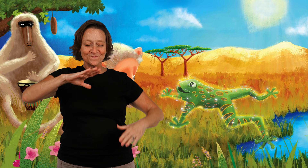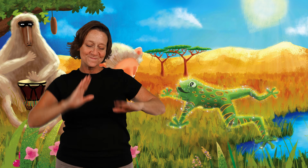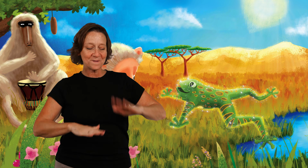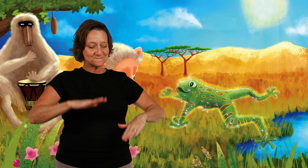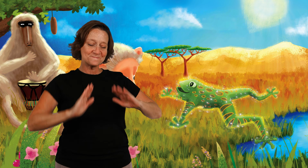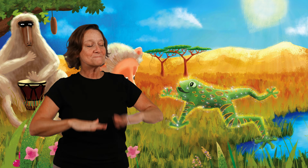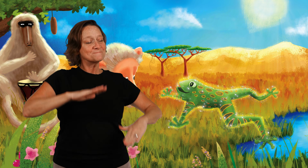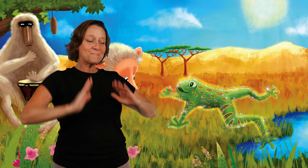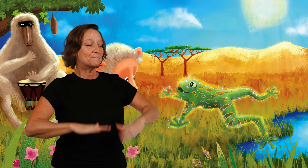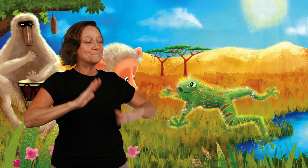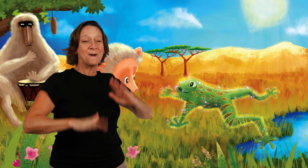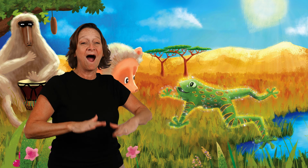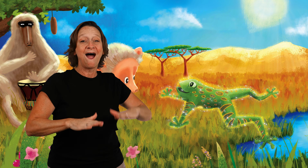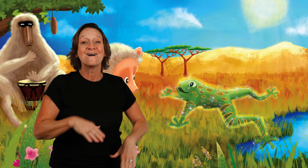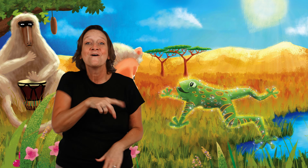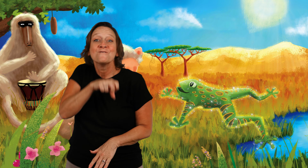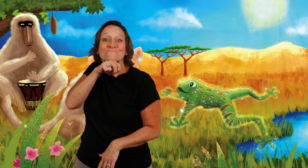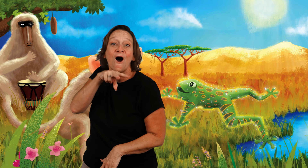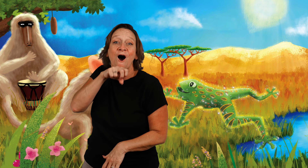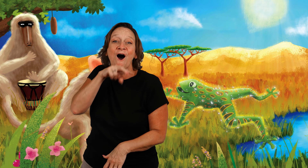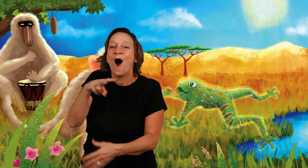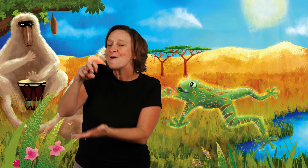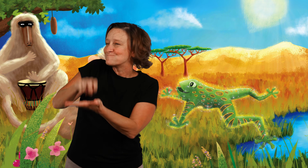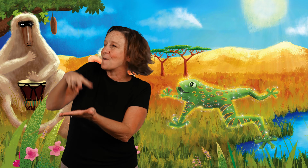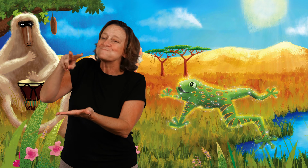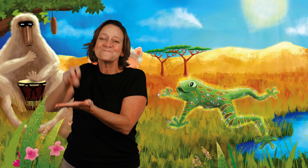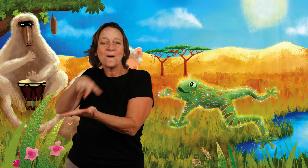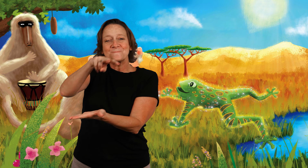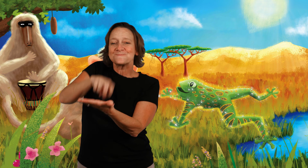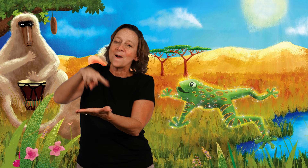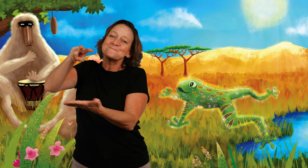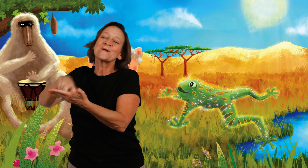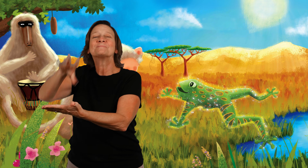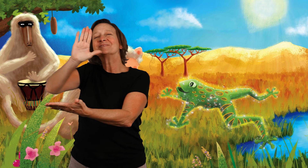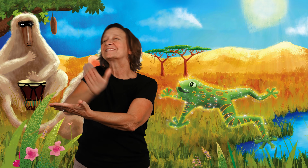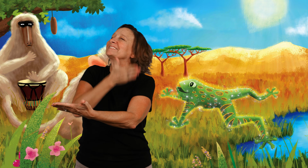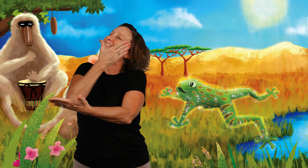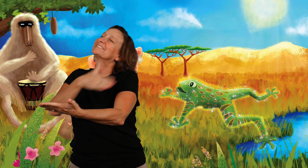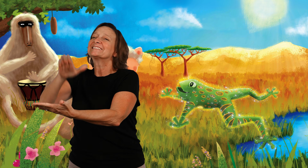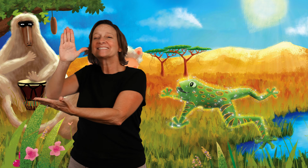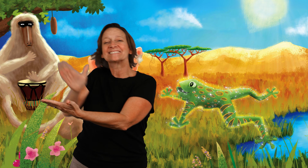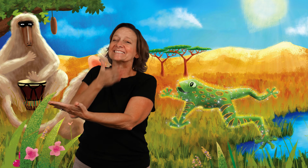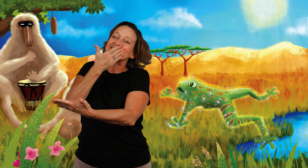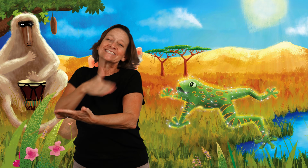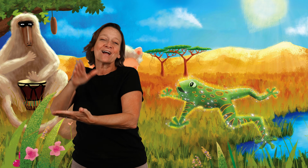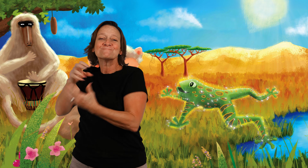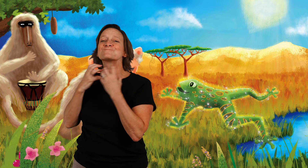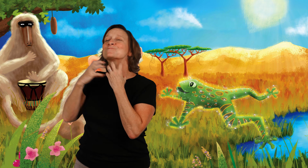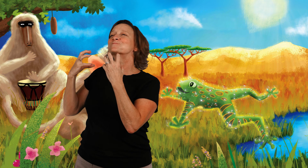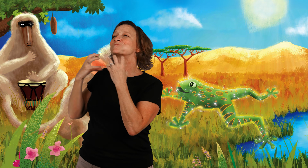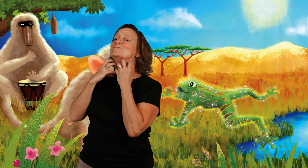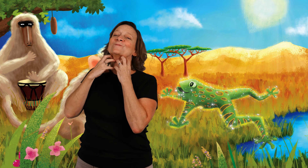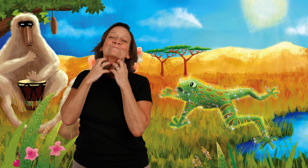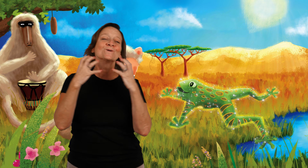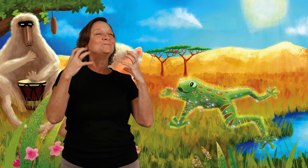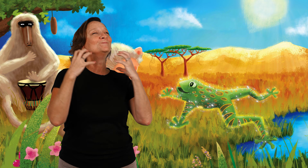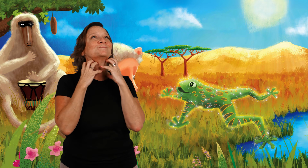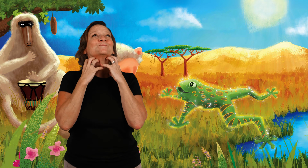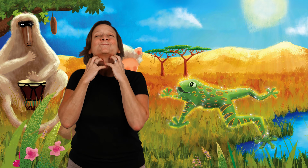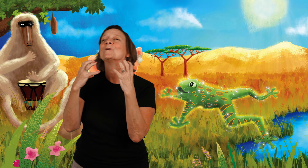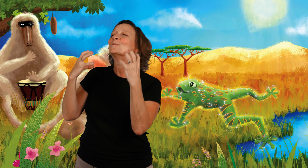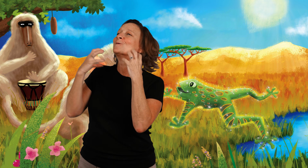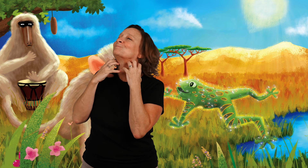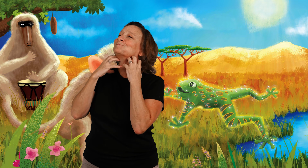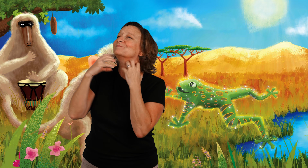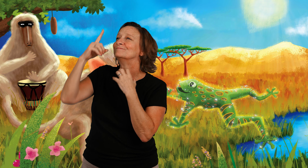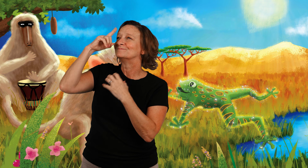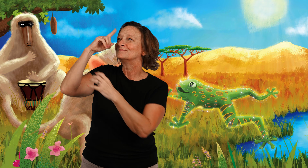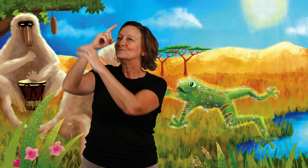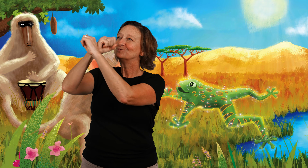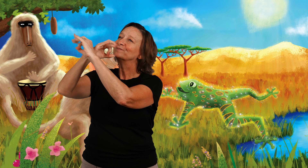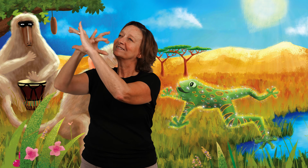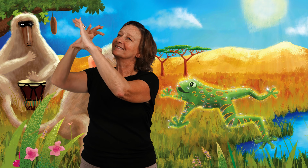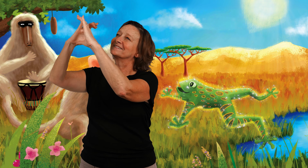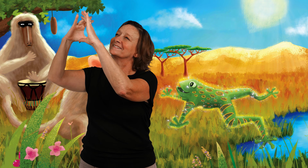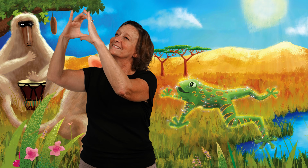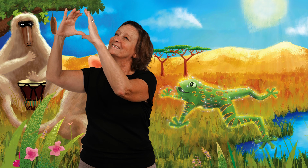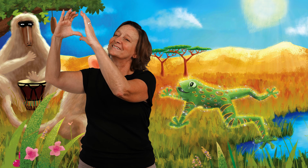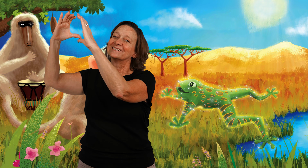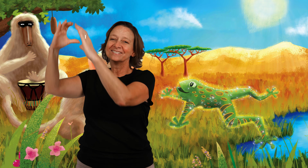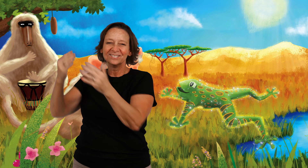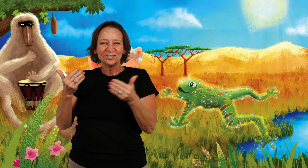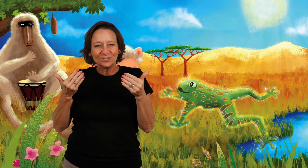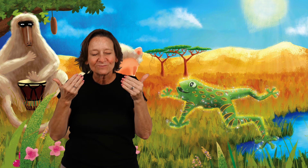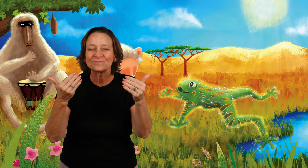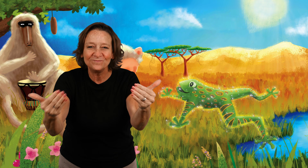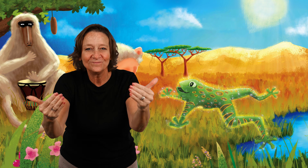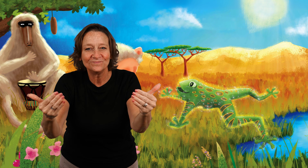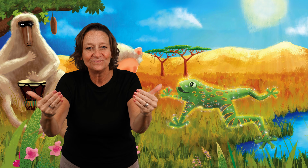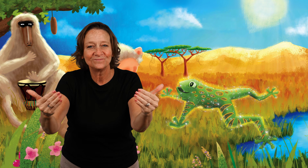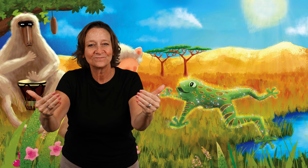He pounded his drum to be in the fun as that first Frog hopped to the beat singing, “Ribbit! Ribbit! Dream it! Live it!”